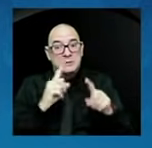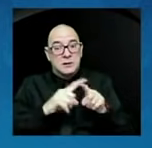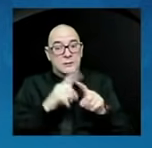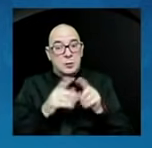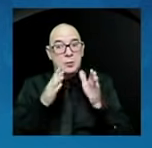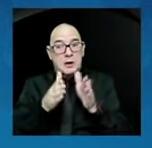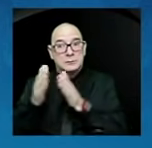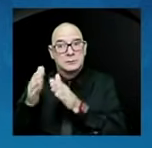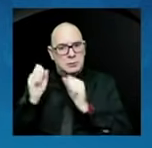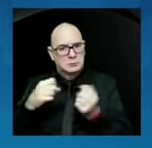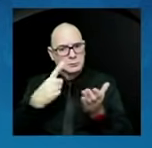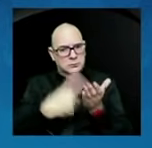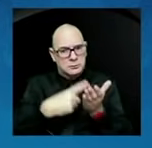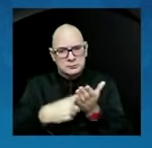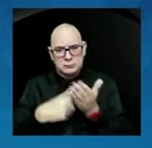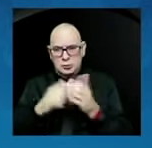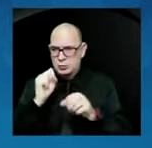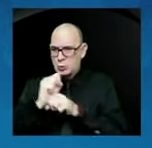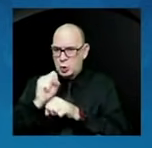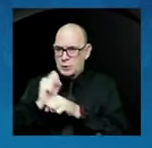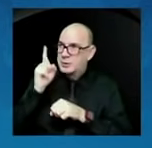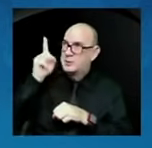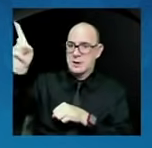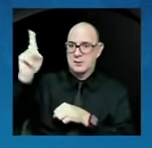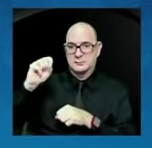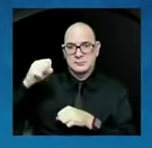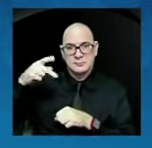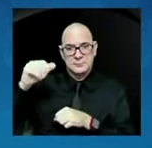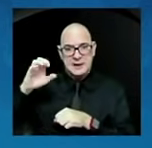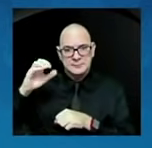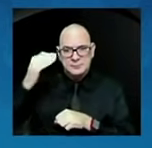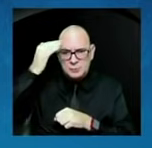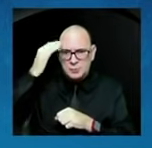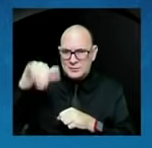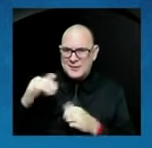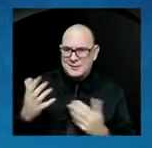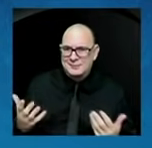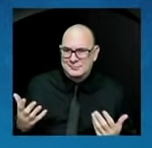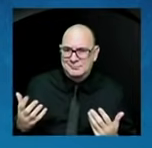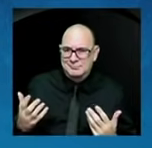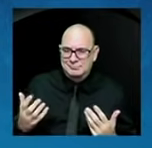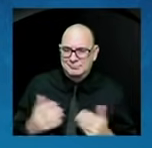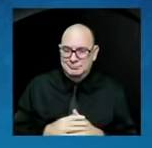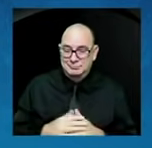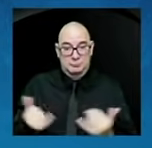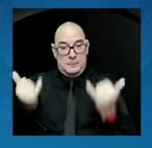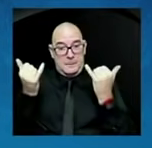WORLD, AND THERE ARE HANAS IN WHICH WE CAN TALKING ABOUT THE WORK THAT WE DO IN SPACE.